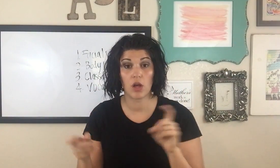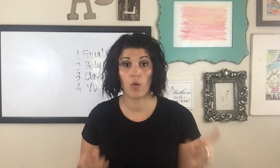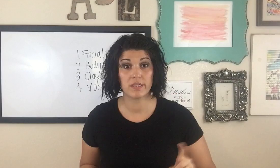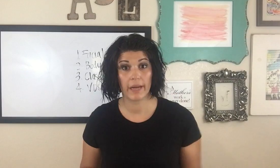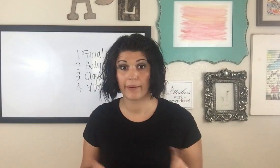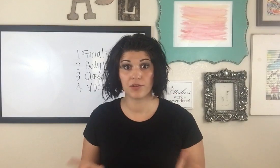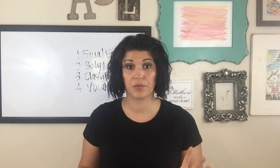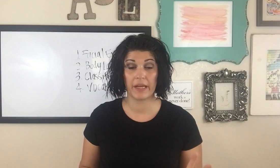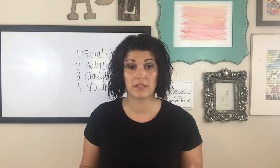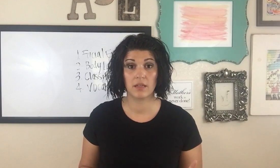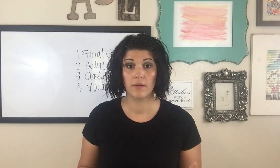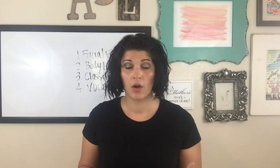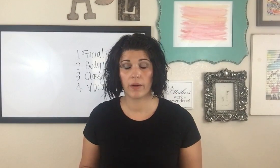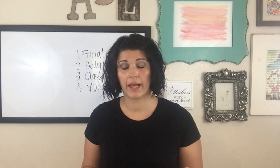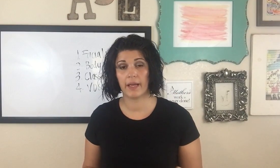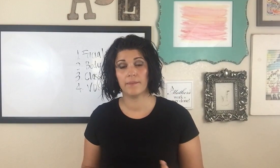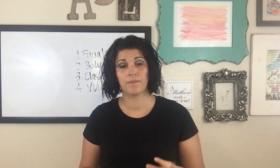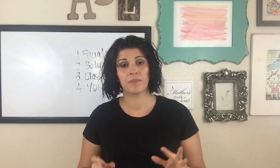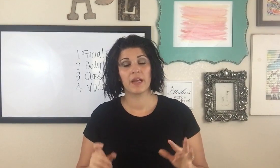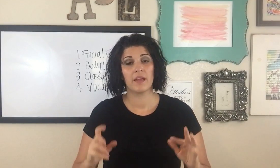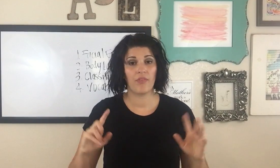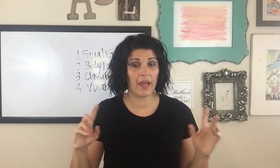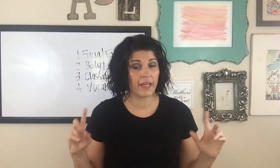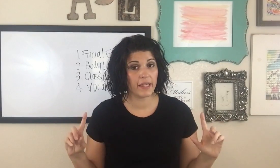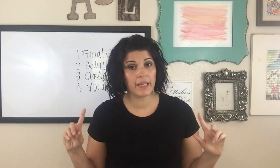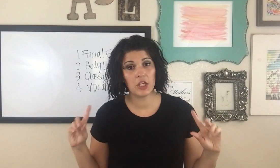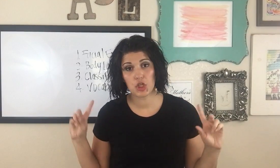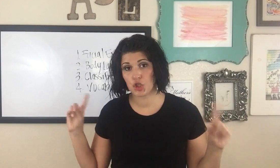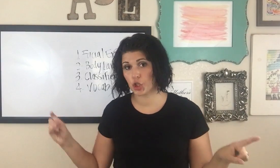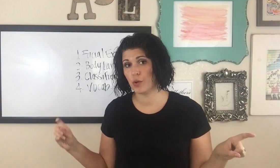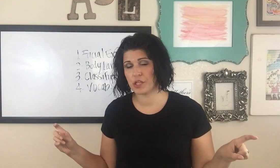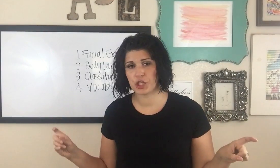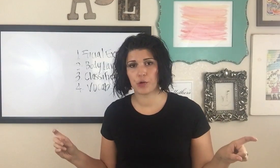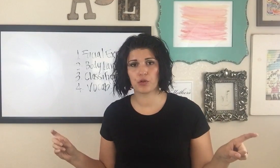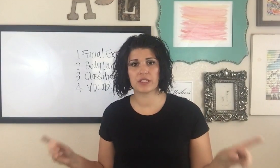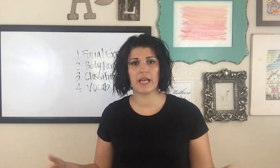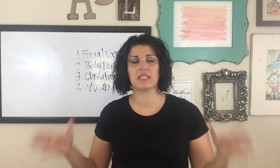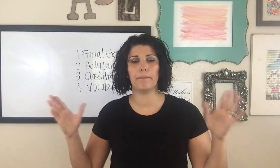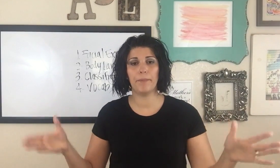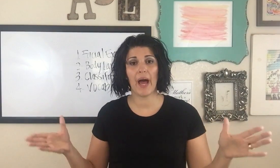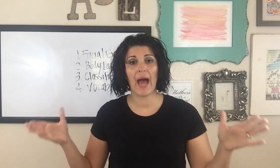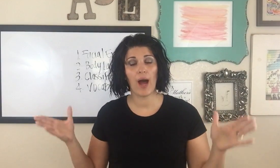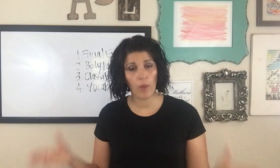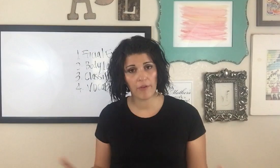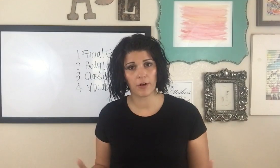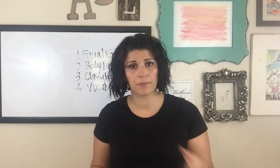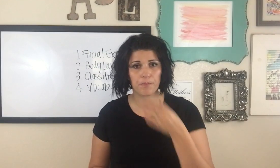It was always eyebrows raised. Okay. That is true in the general sense, but however,